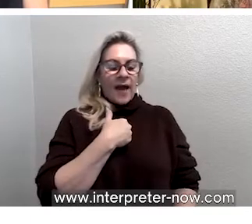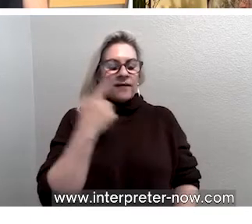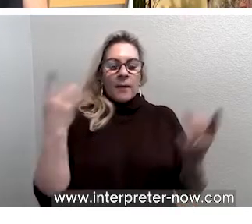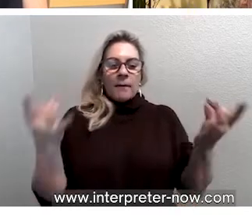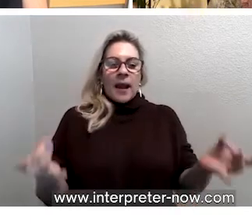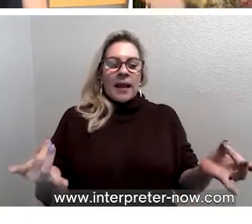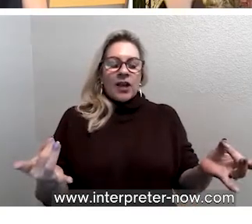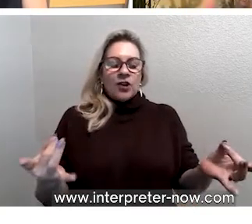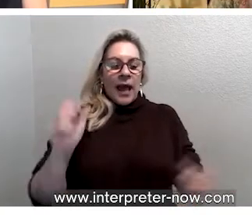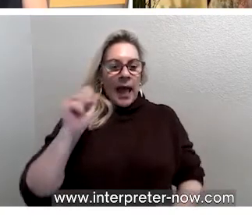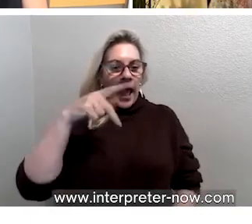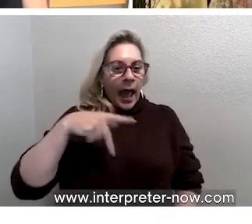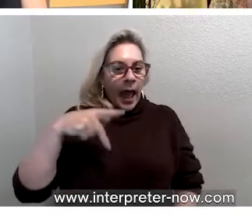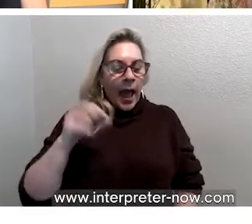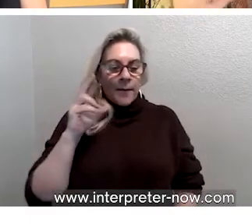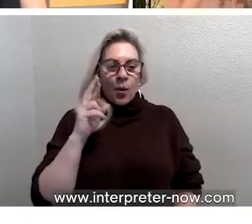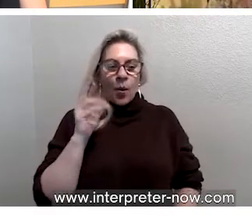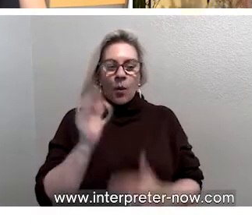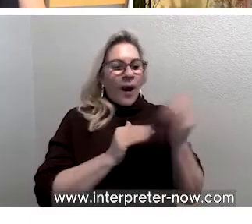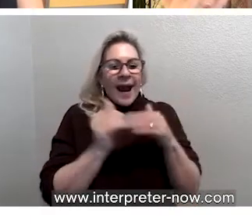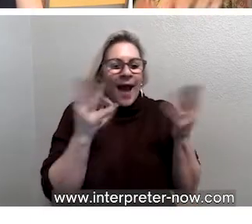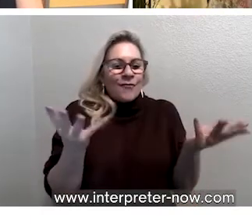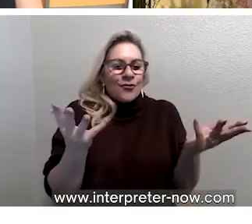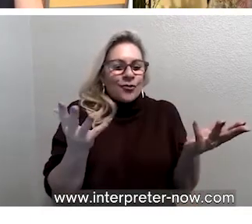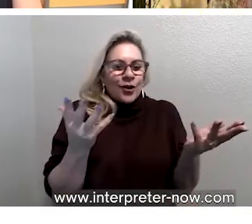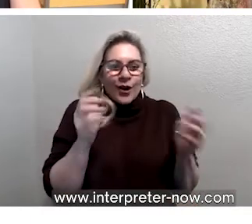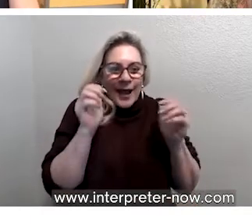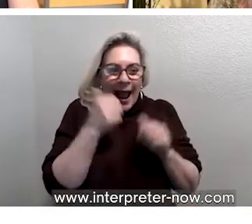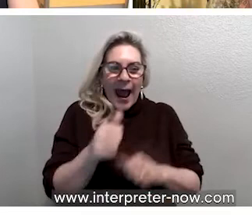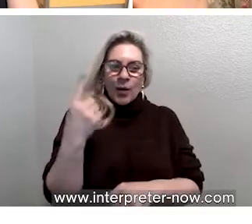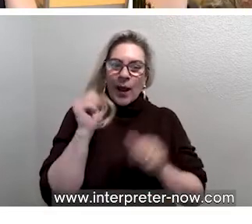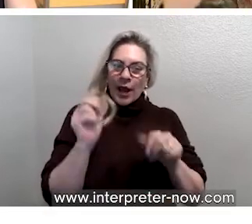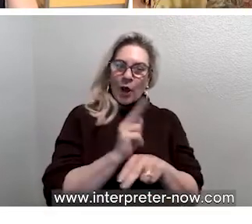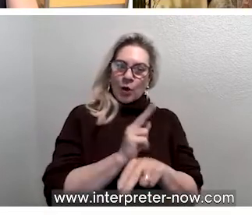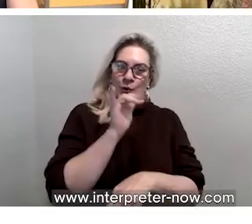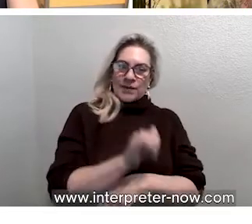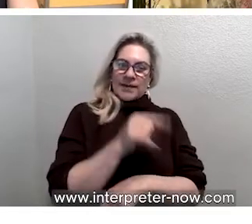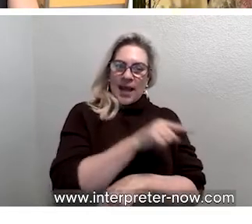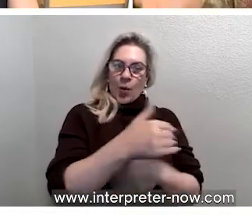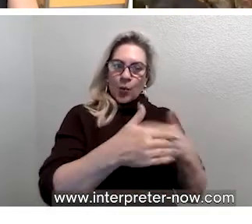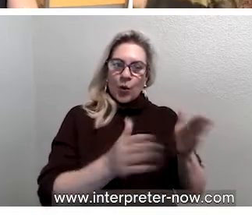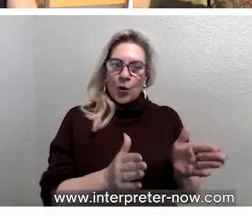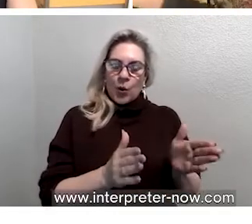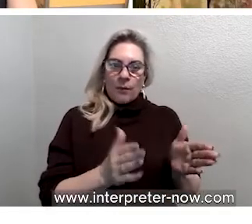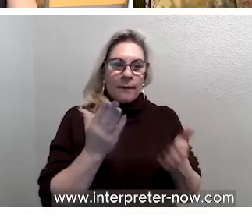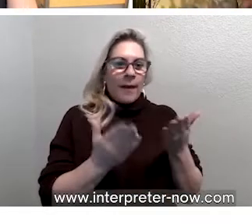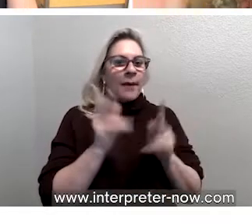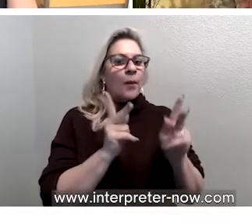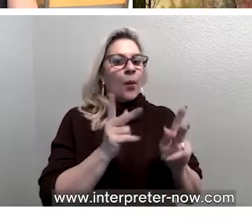for meditation, goes meditate, does a mindfulness exercise for 10 minutes and then goes back to work.